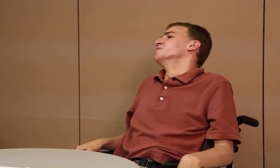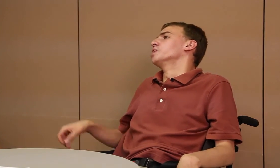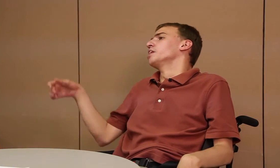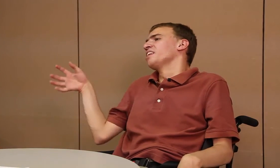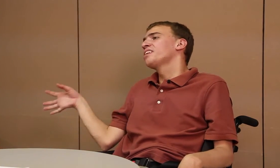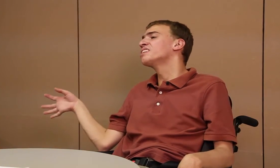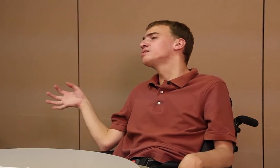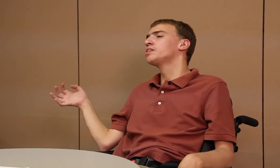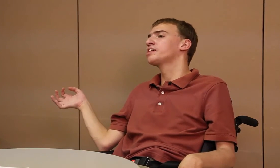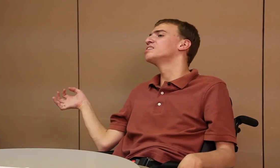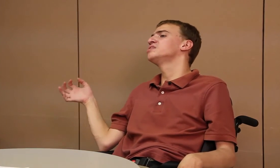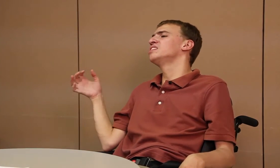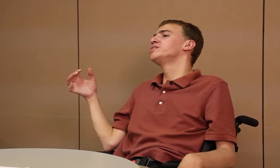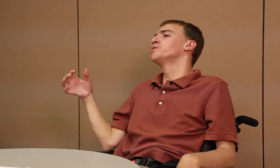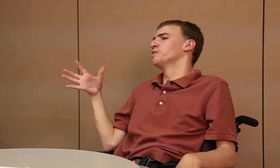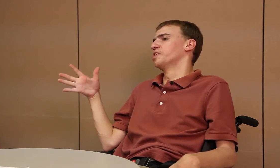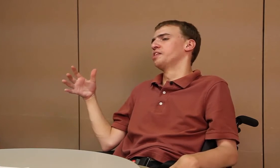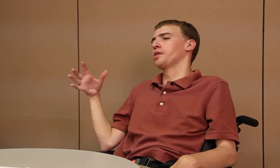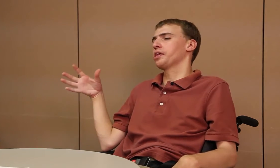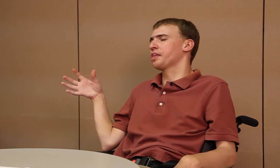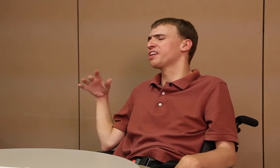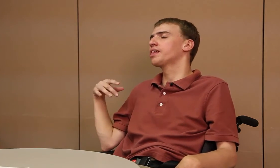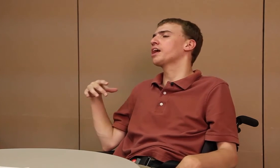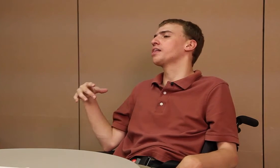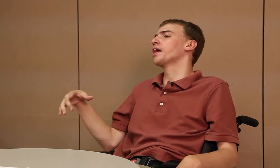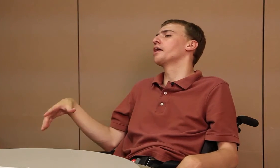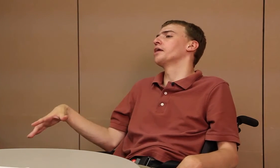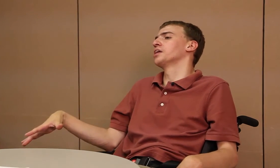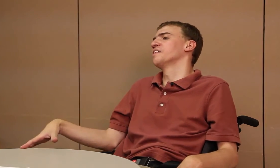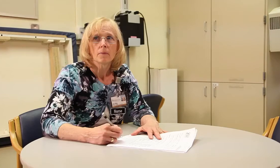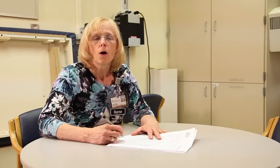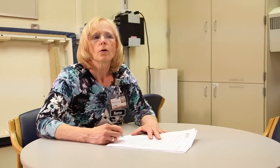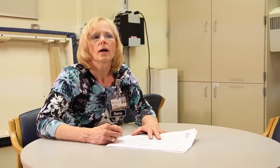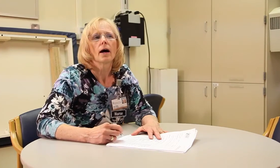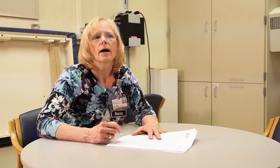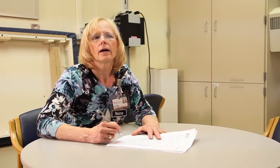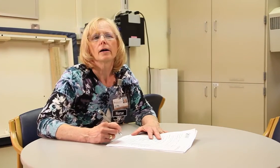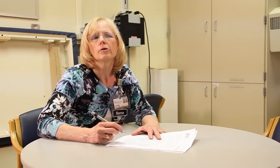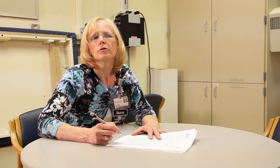for contraception or things like that. - Okay. I understood